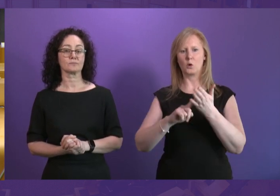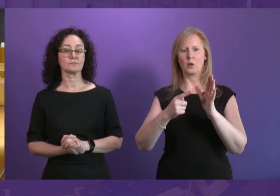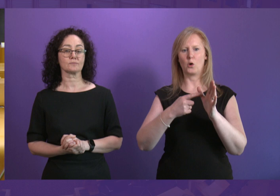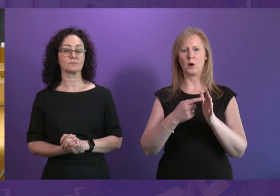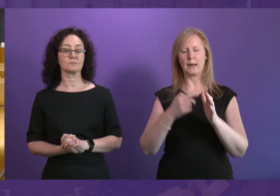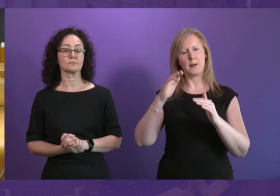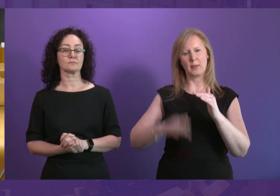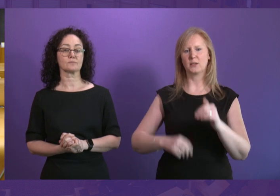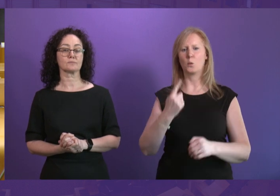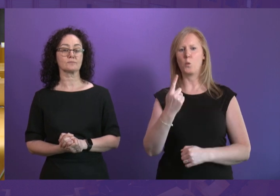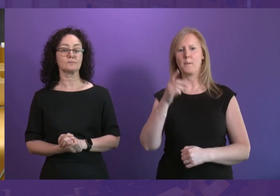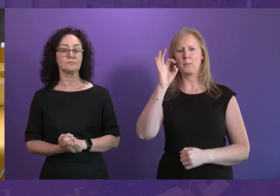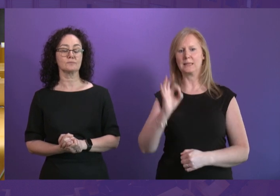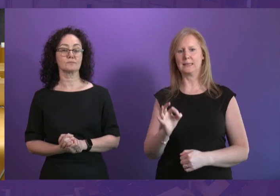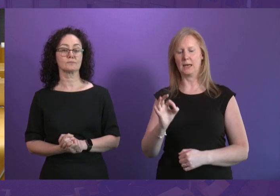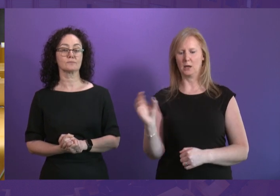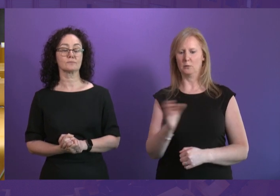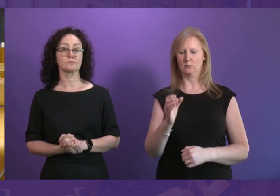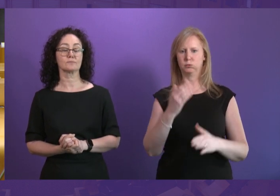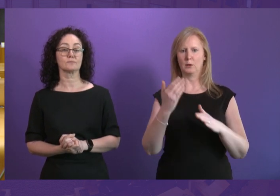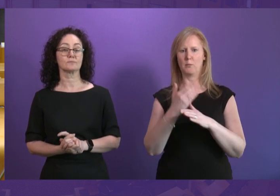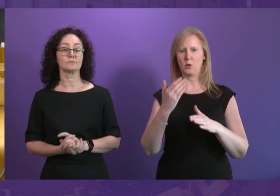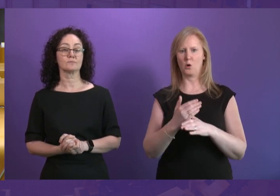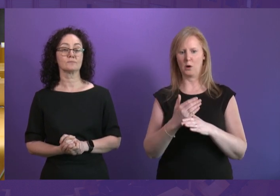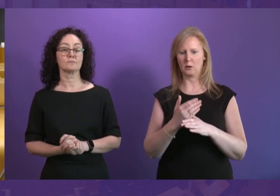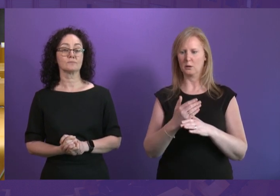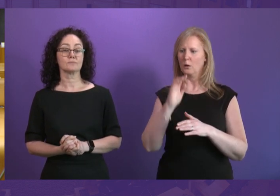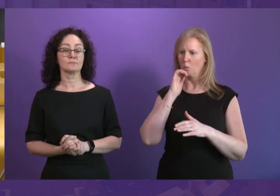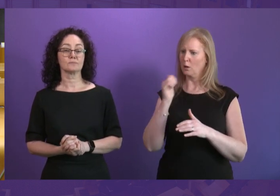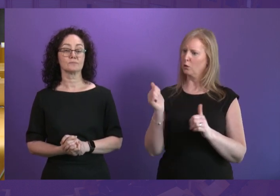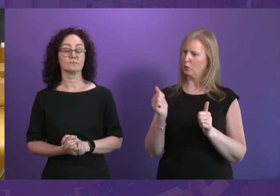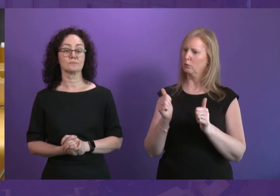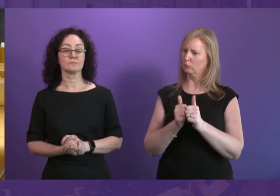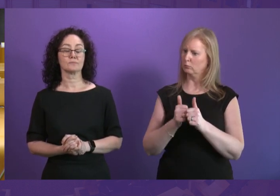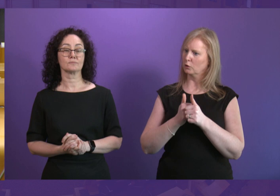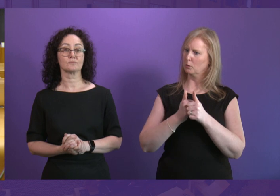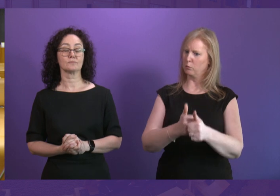employees. Will the First Minister commit to a full and regular audit of Scotland’s public sector?